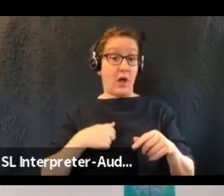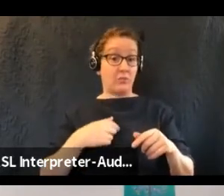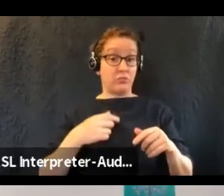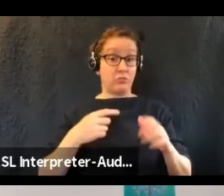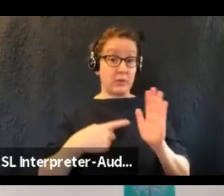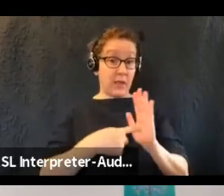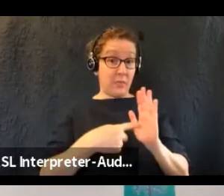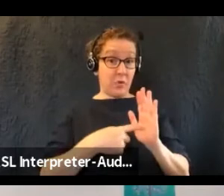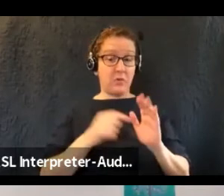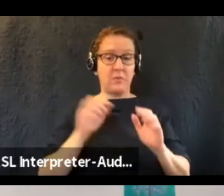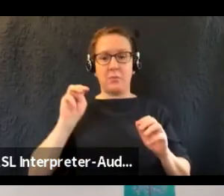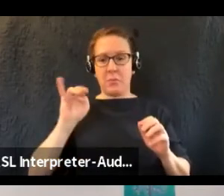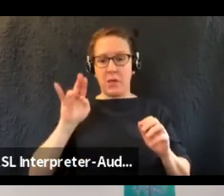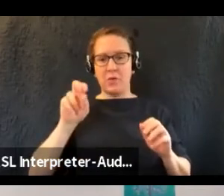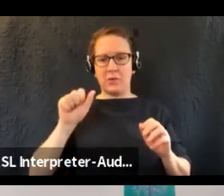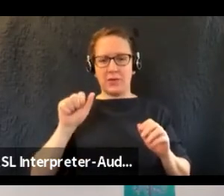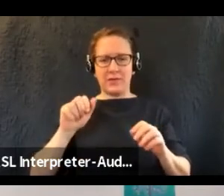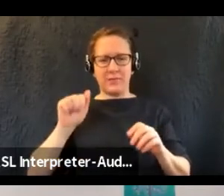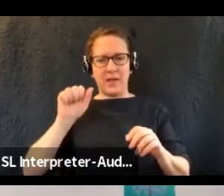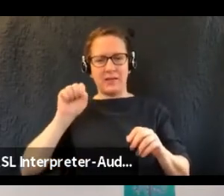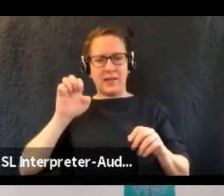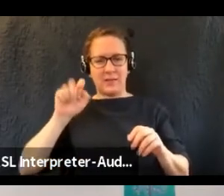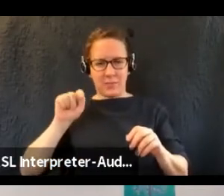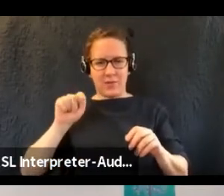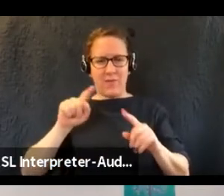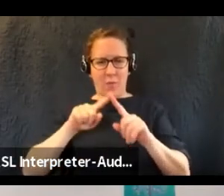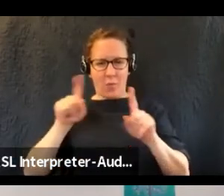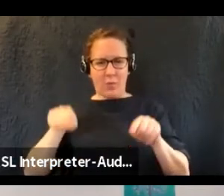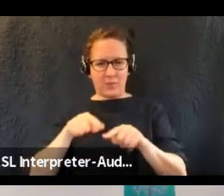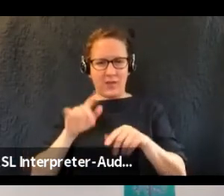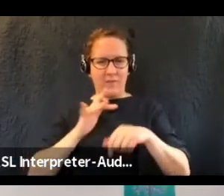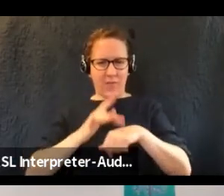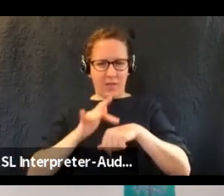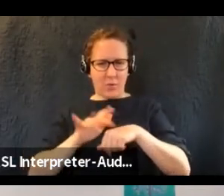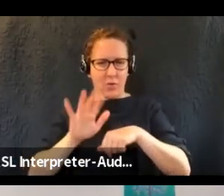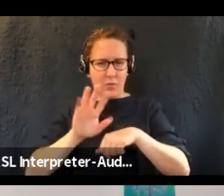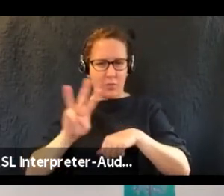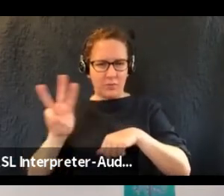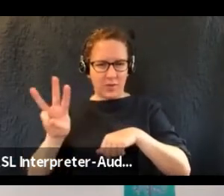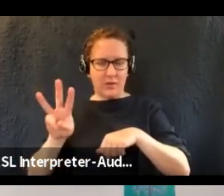website, and also on the last slide of this presentation at the end.